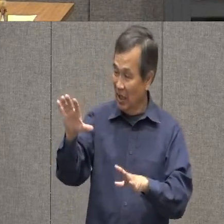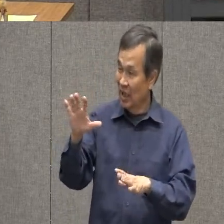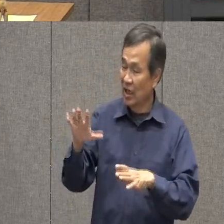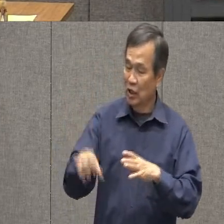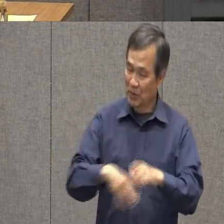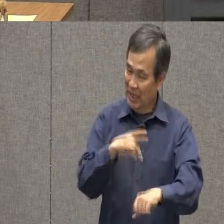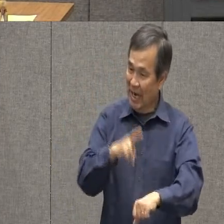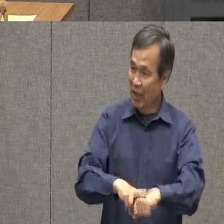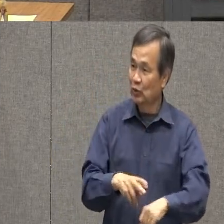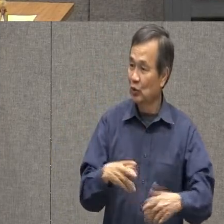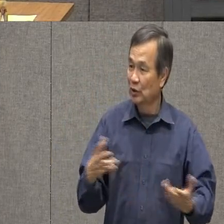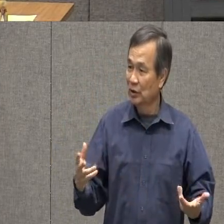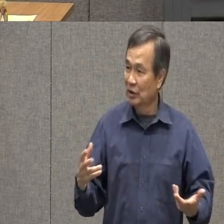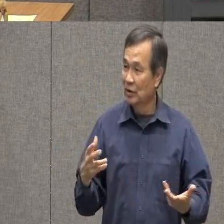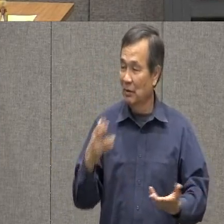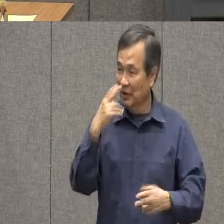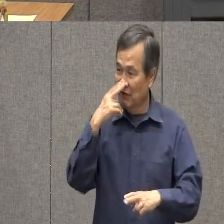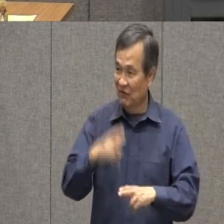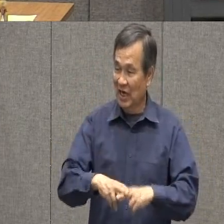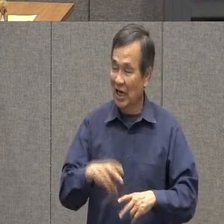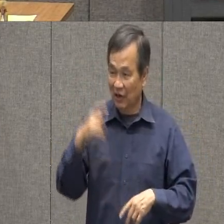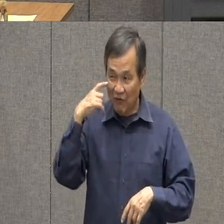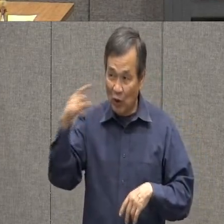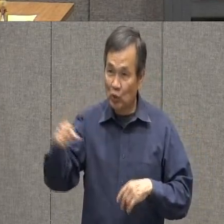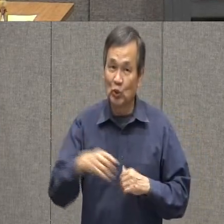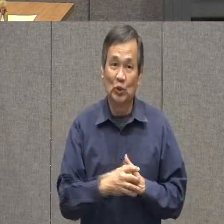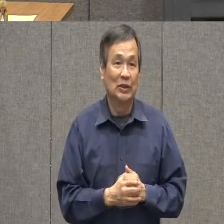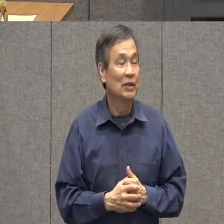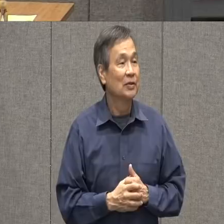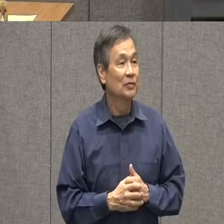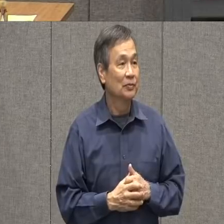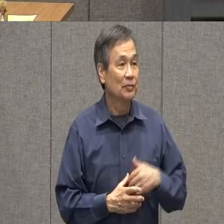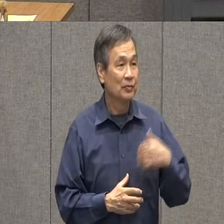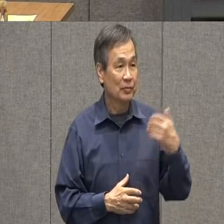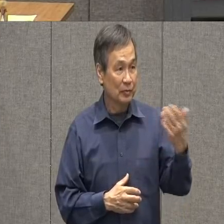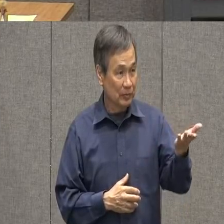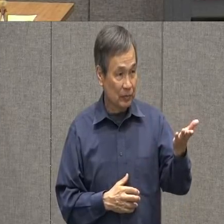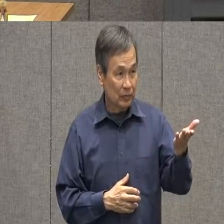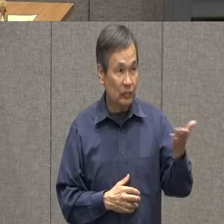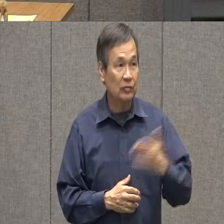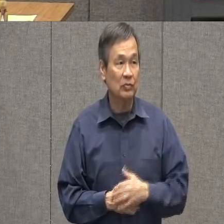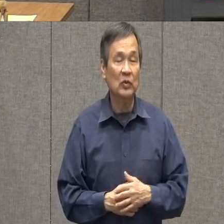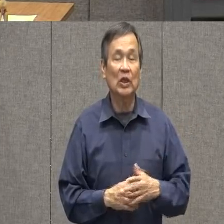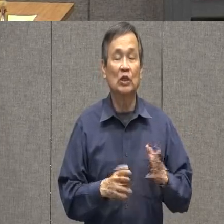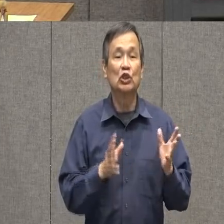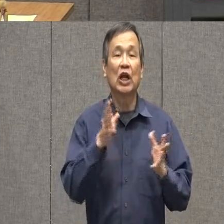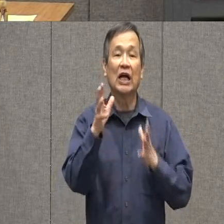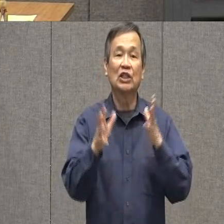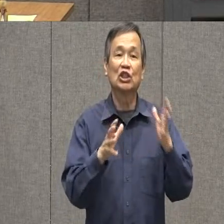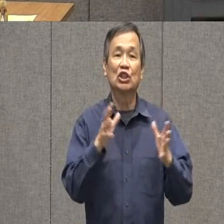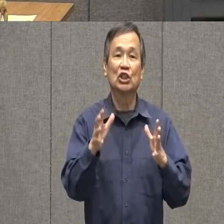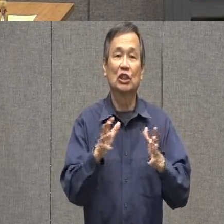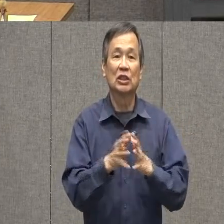This is a perfect first art lesson for you. And so, gesture drawing is fancy stick people.